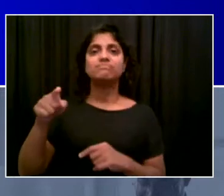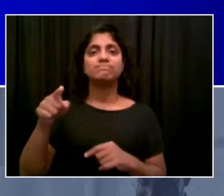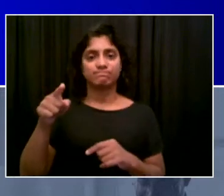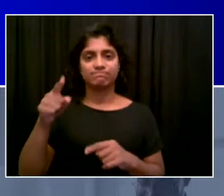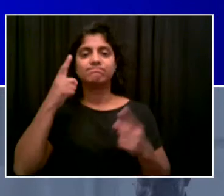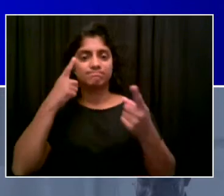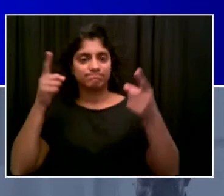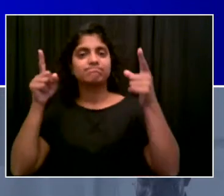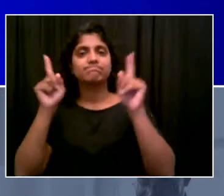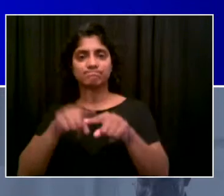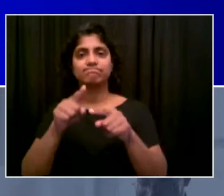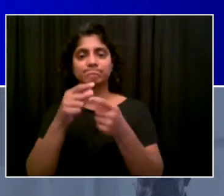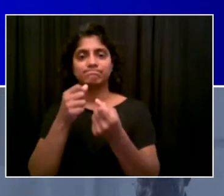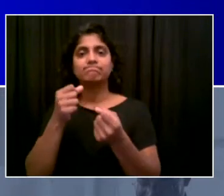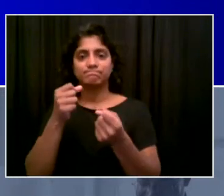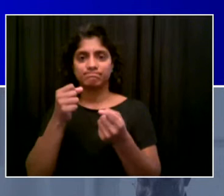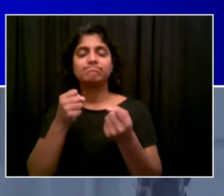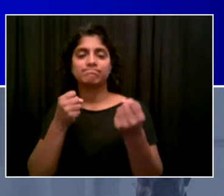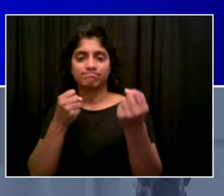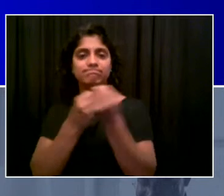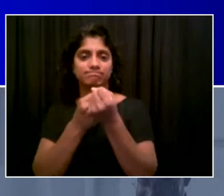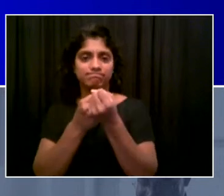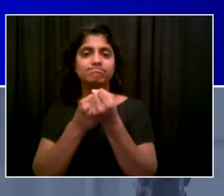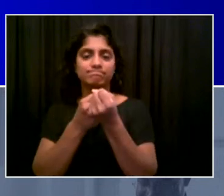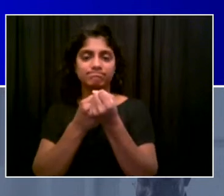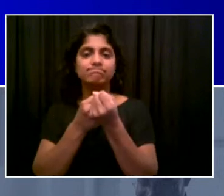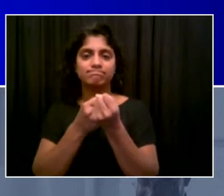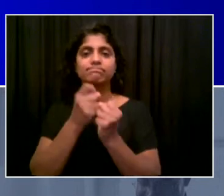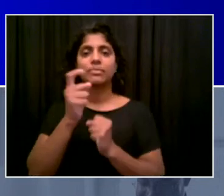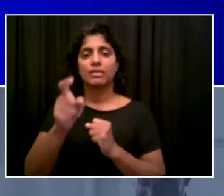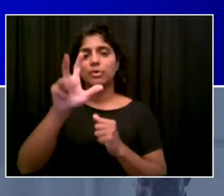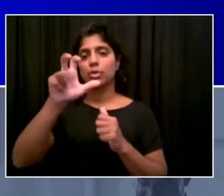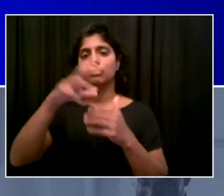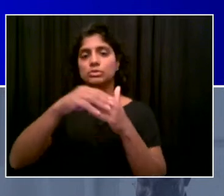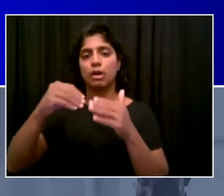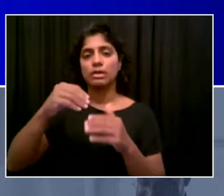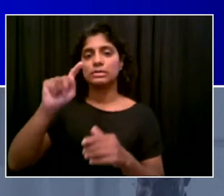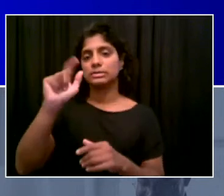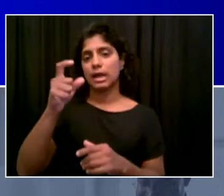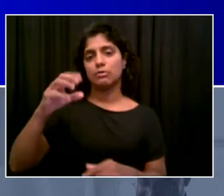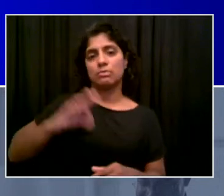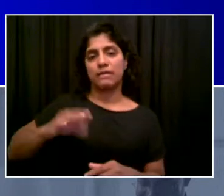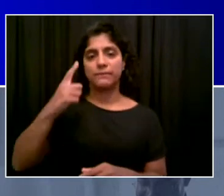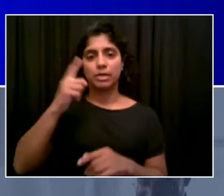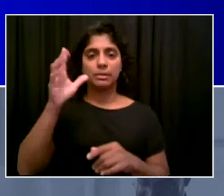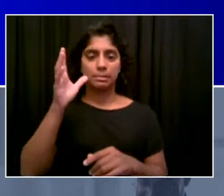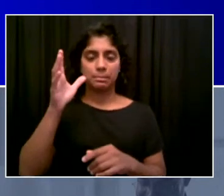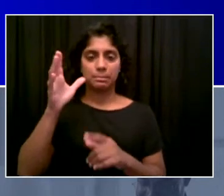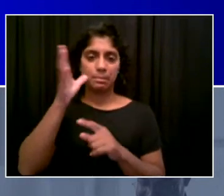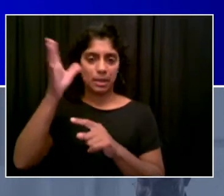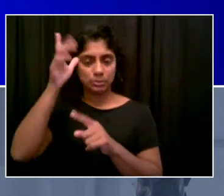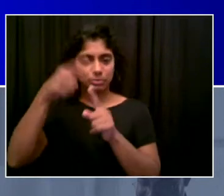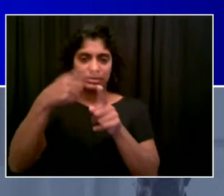RECOGNIZEHOS W IMPORTANT IT IS TO SUPPORT FAMILIES DIRETLCY AND GIVE PARENTS A BREAK, WE NEED TO MAKE SURE